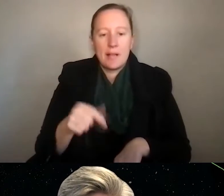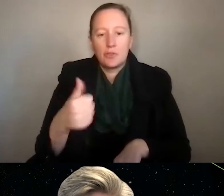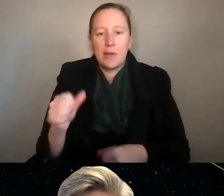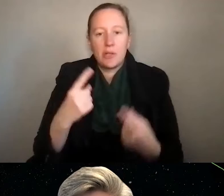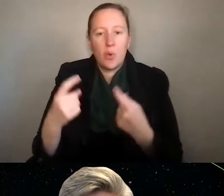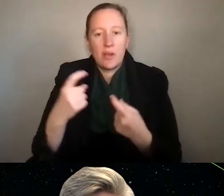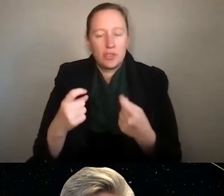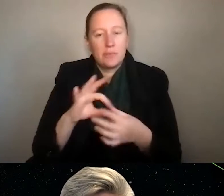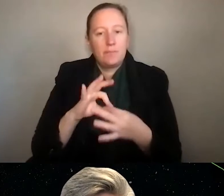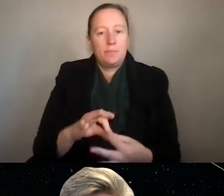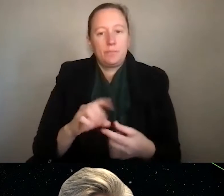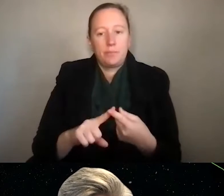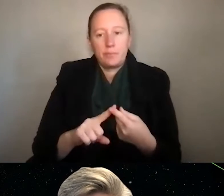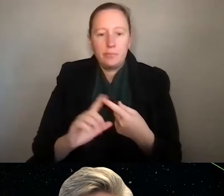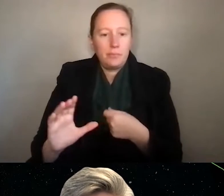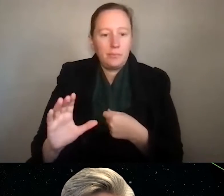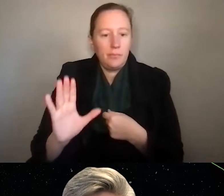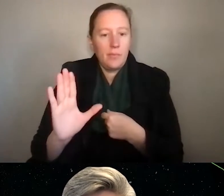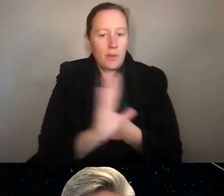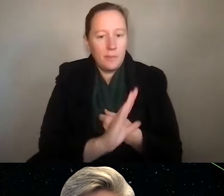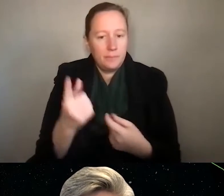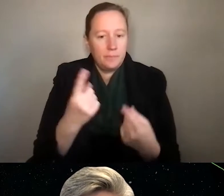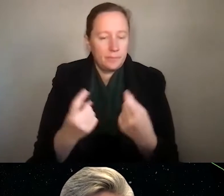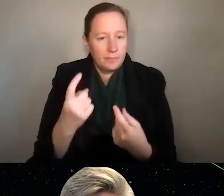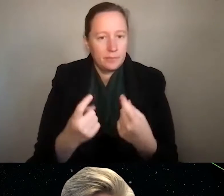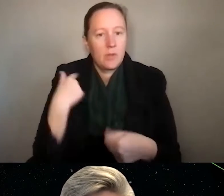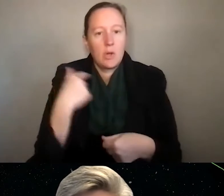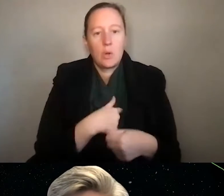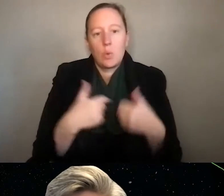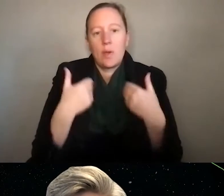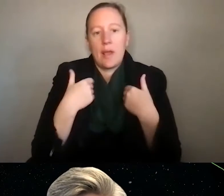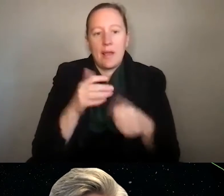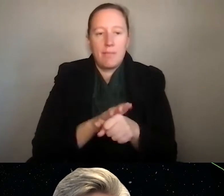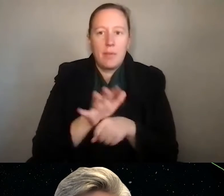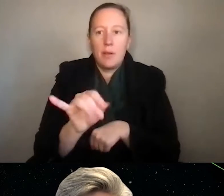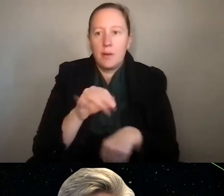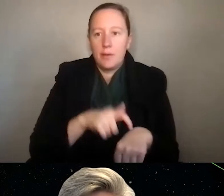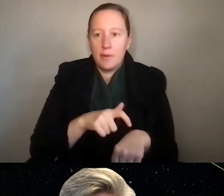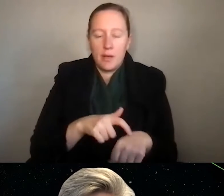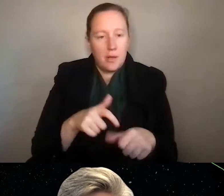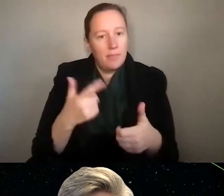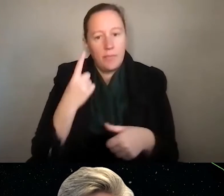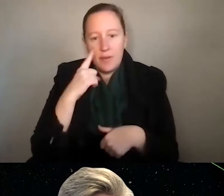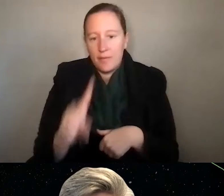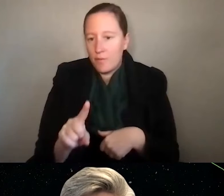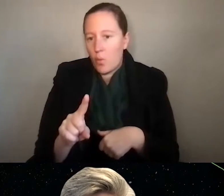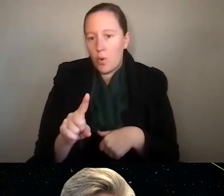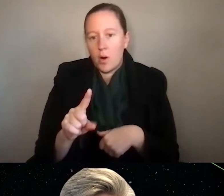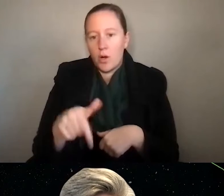your questions that have come in. We have plenty of time for Q&A,